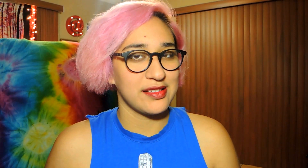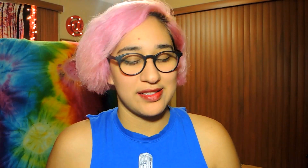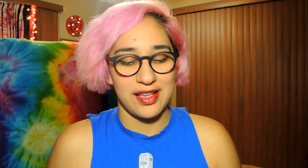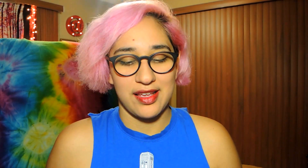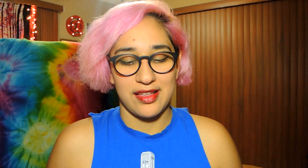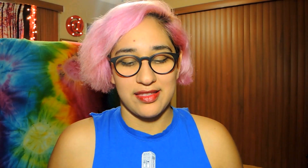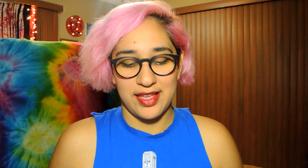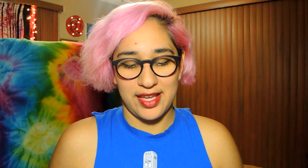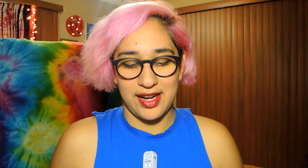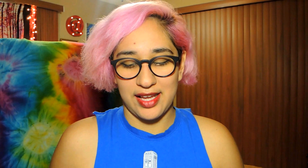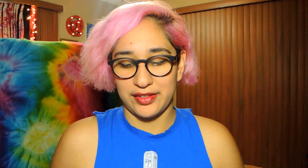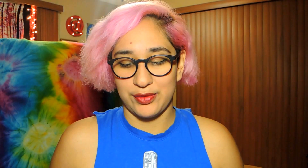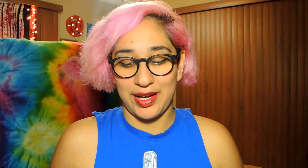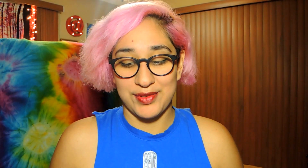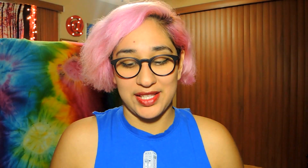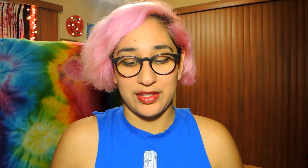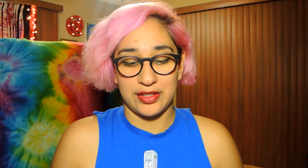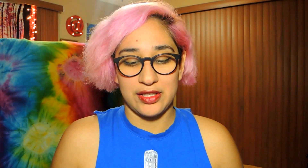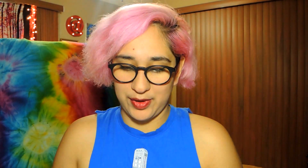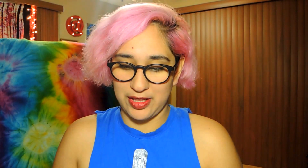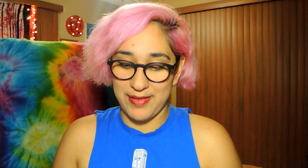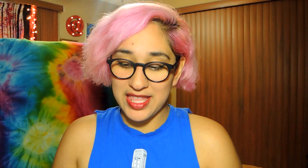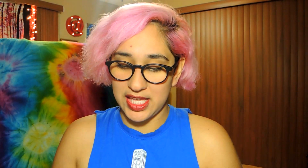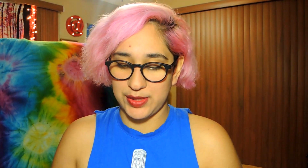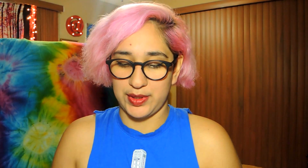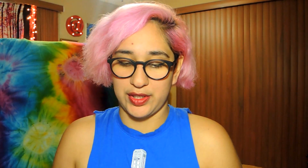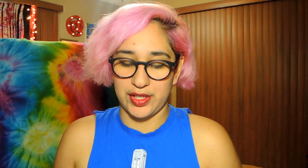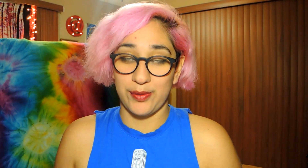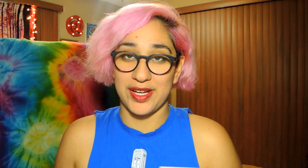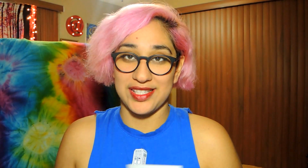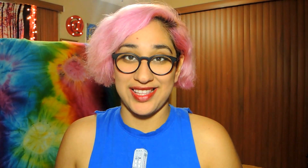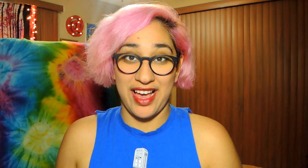the things that I learned when I was little. One of the main things we learned was the